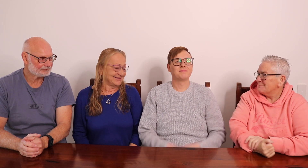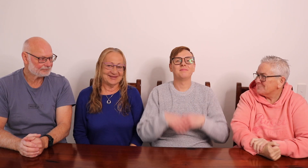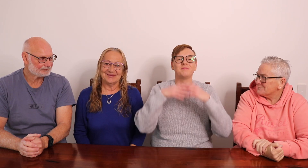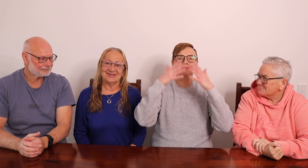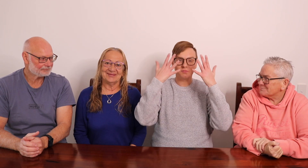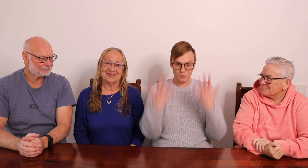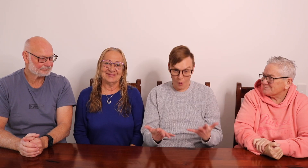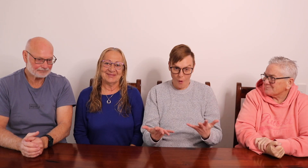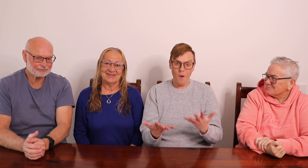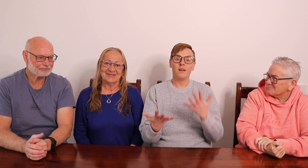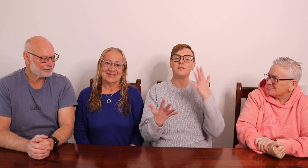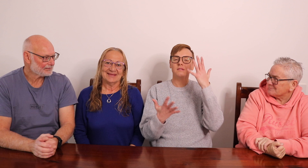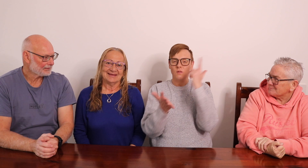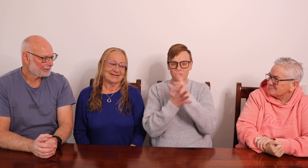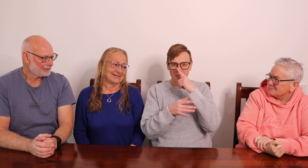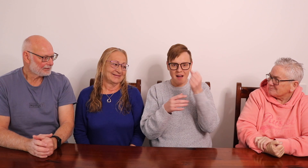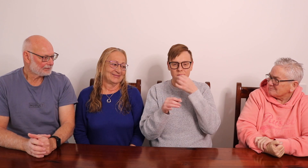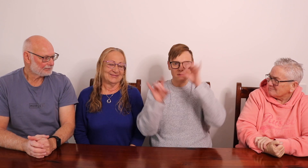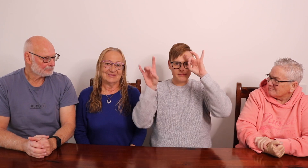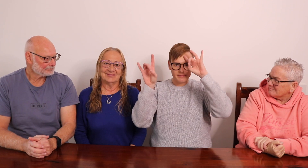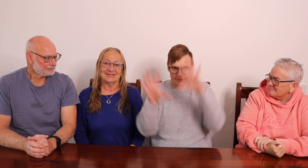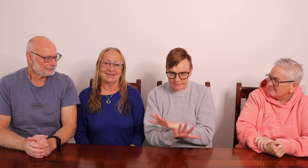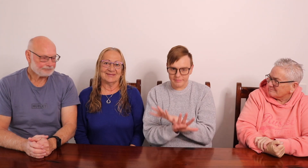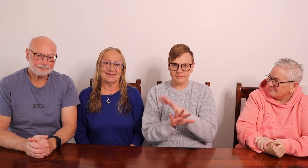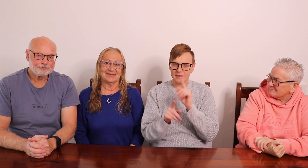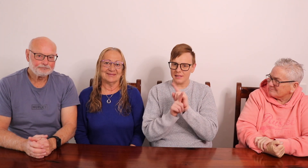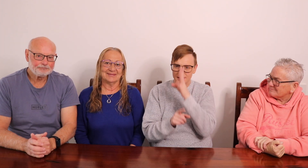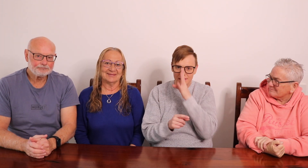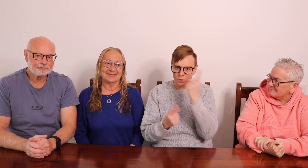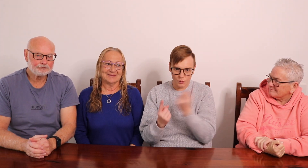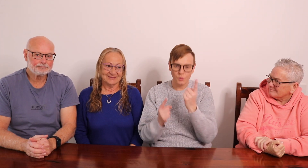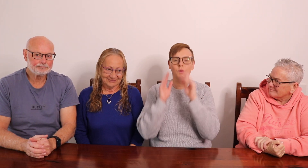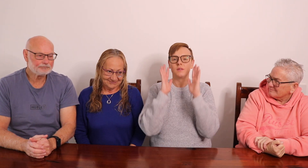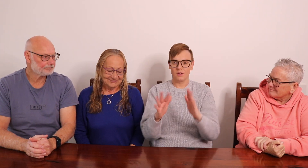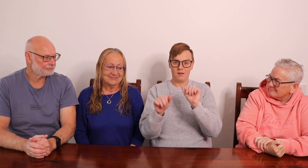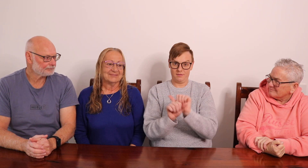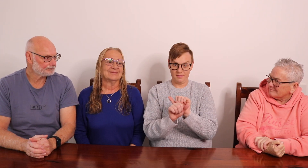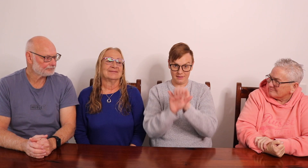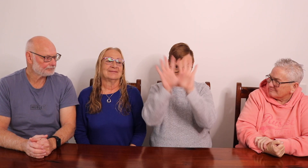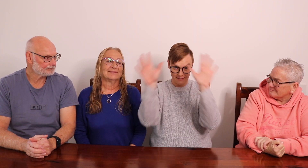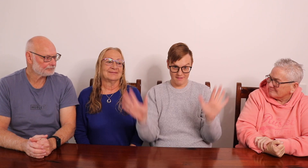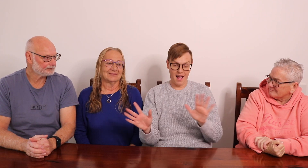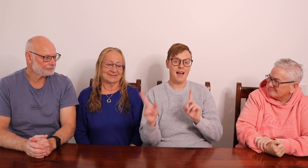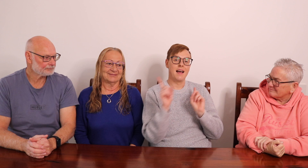Most of you have constantly ask me who is who because you seem to get confused, let me clarifying it.